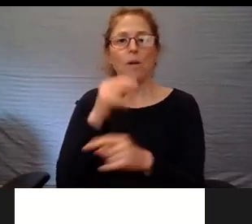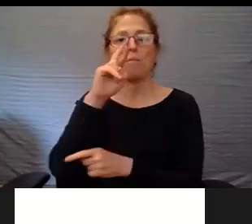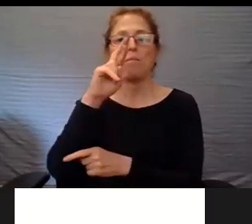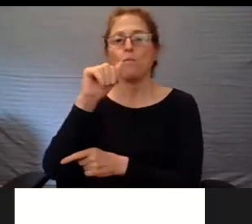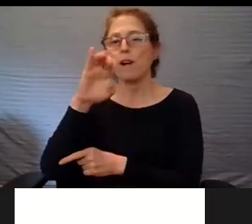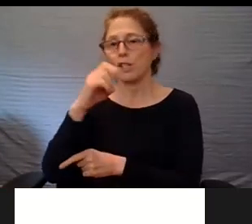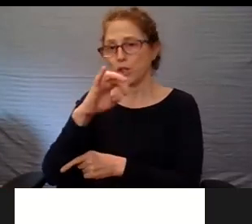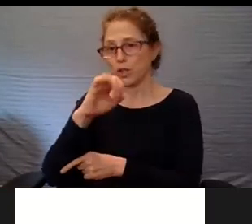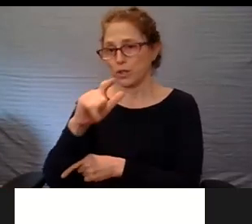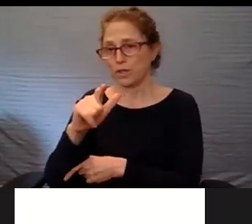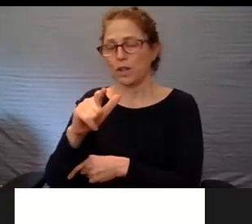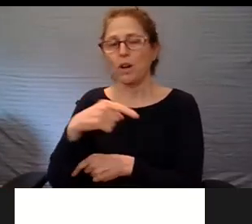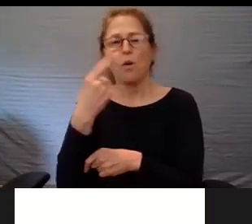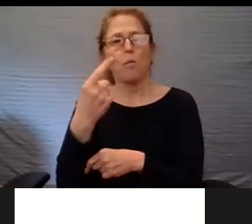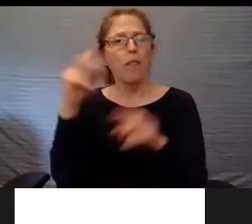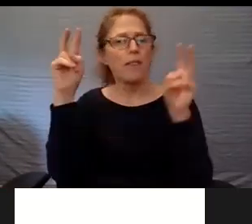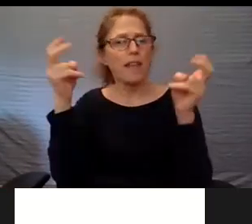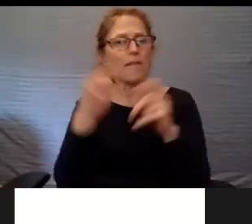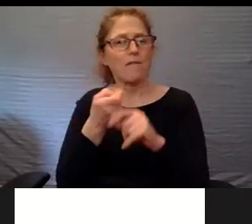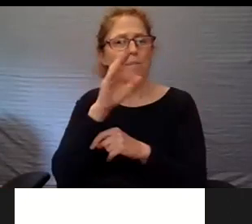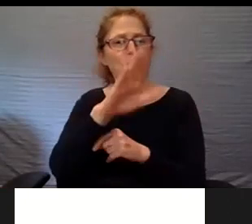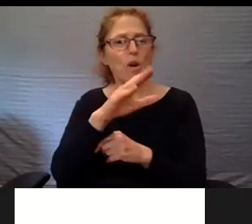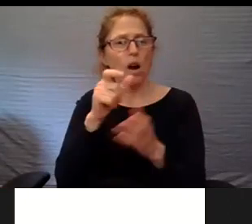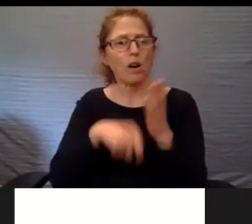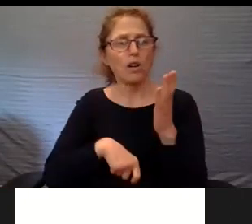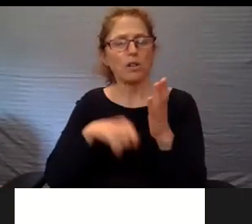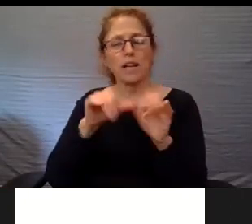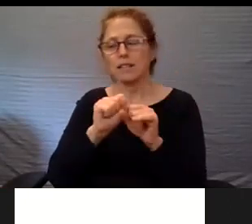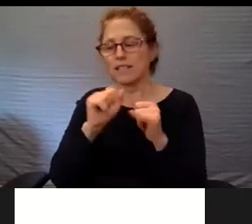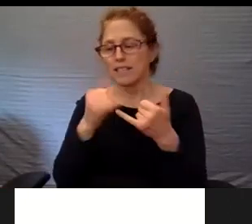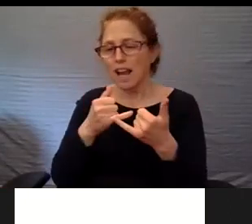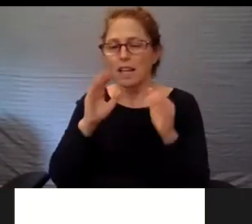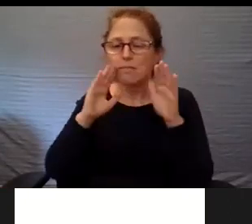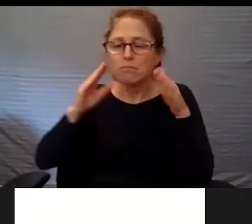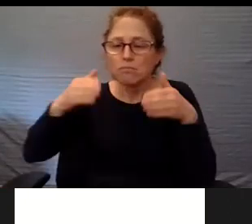"One of the themes of your article is that society centers and prioritizes the